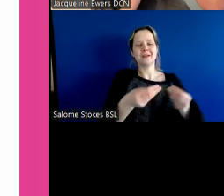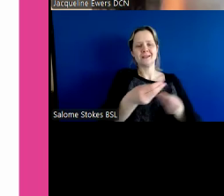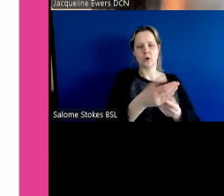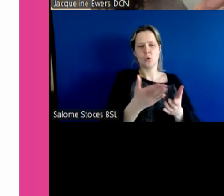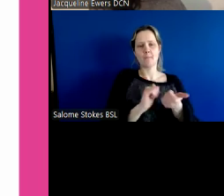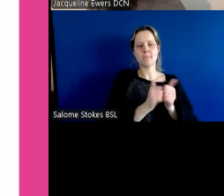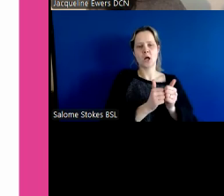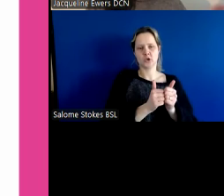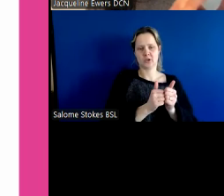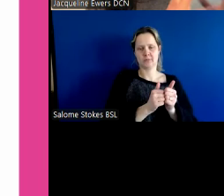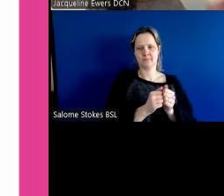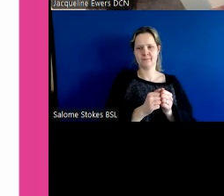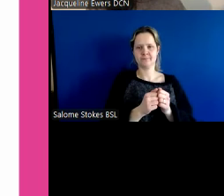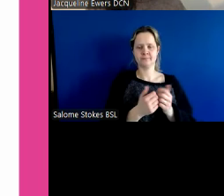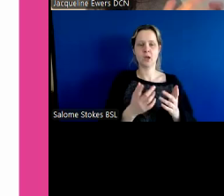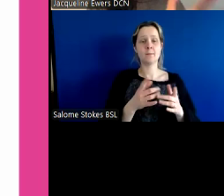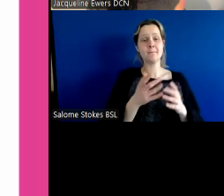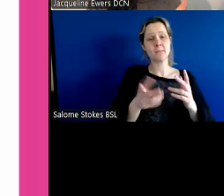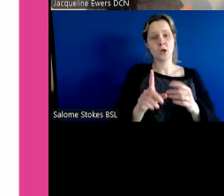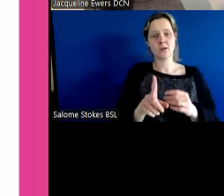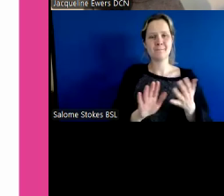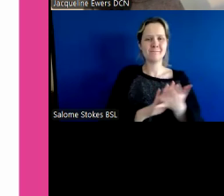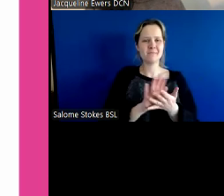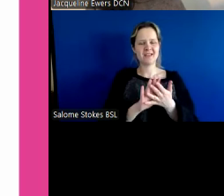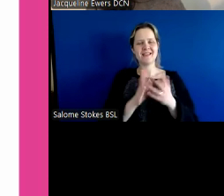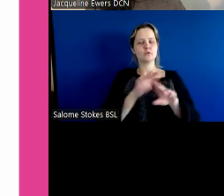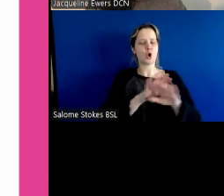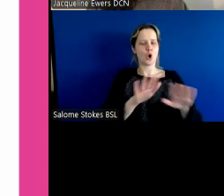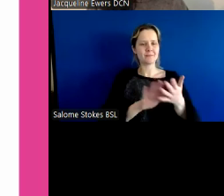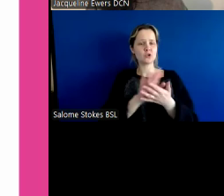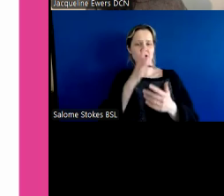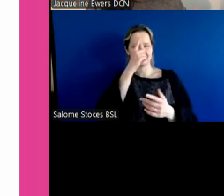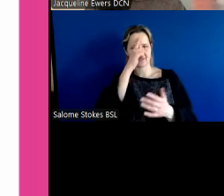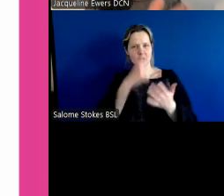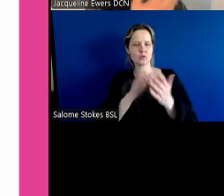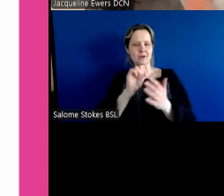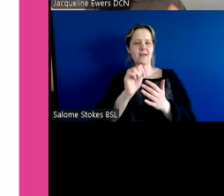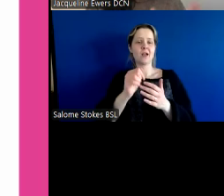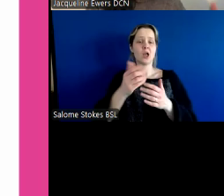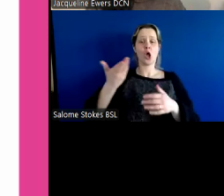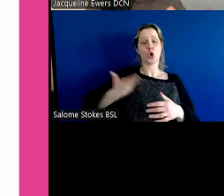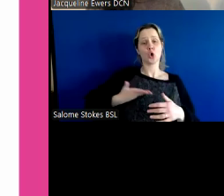You're classed as a corporate subscriber. However, of course, emailing somebody doesn't necessarily mean